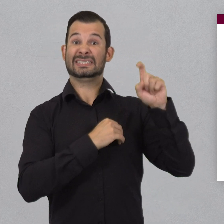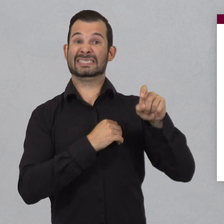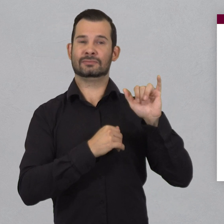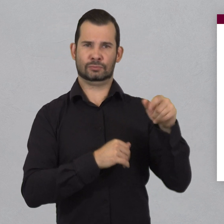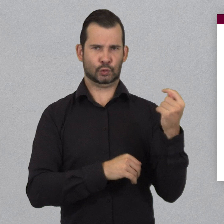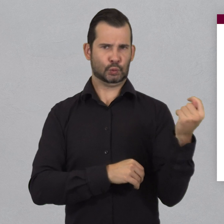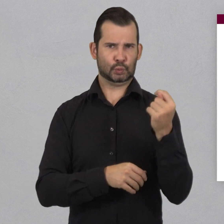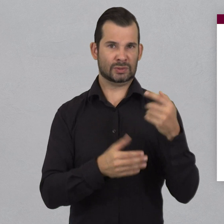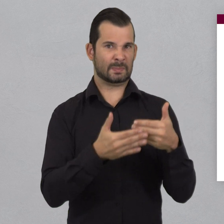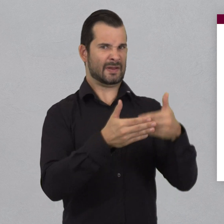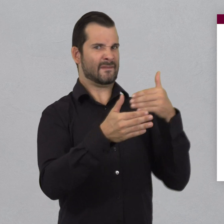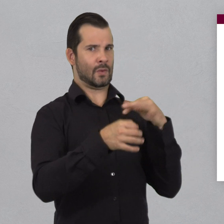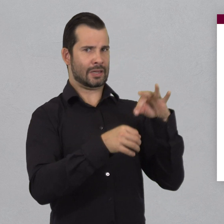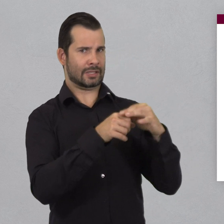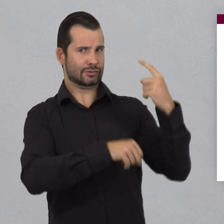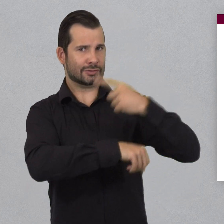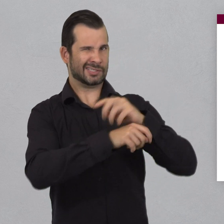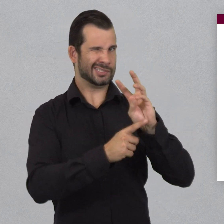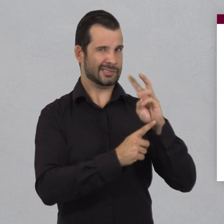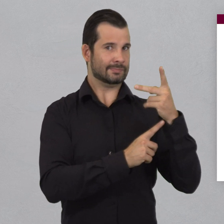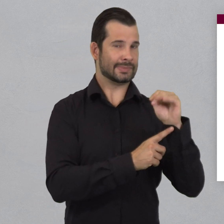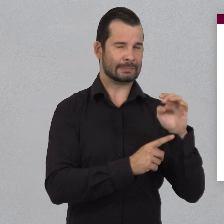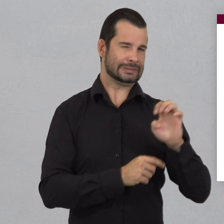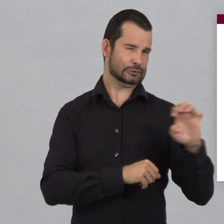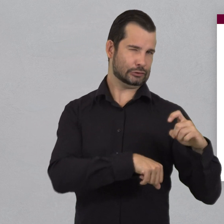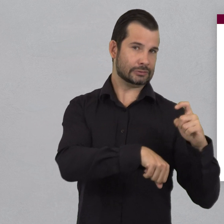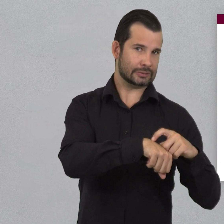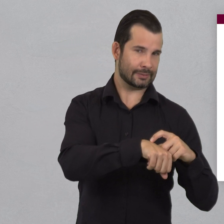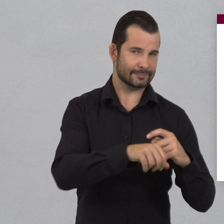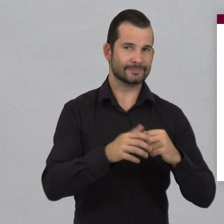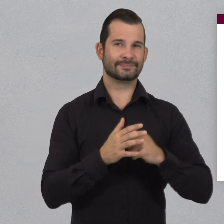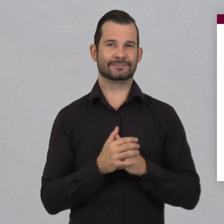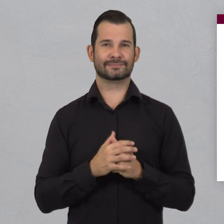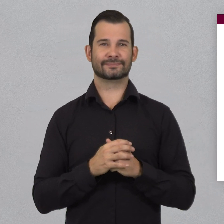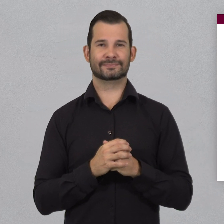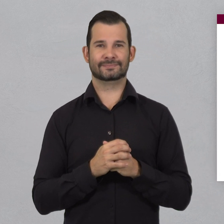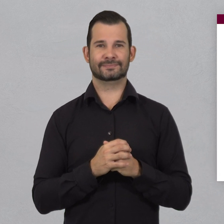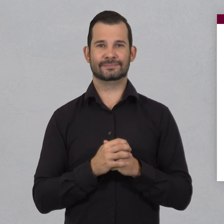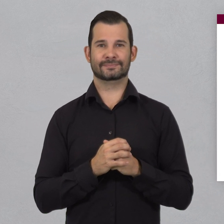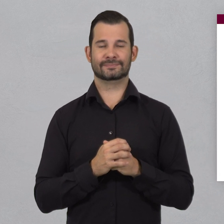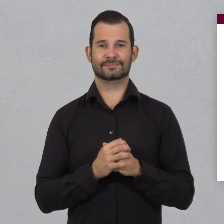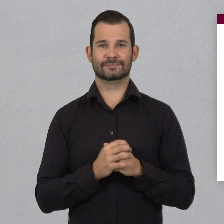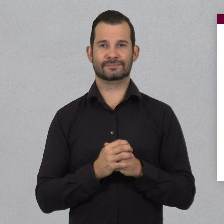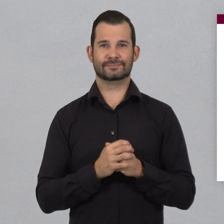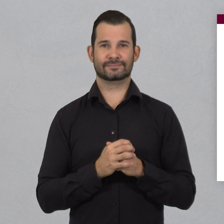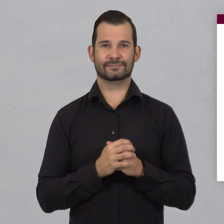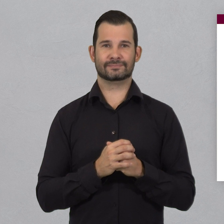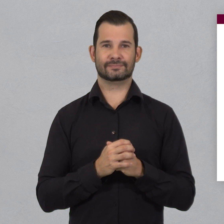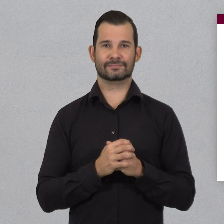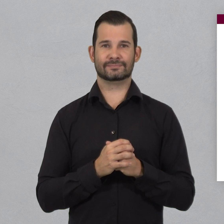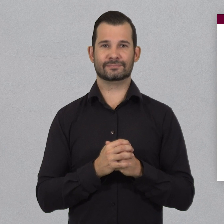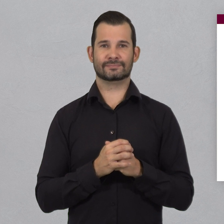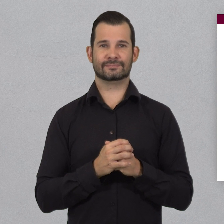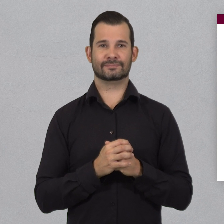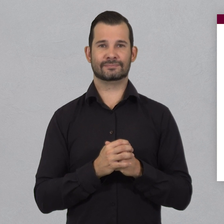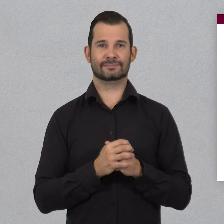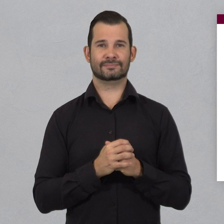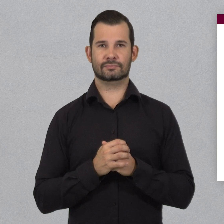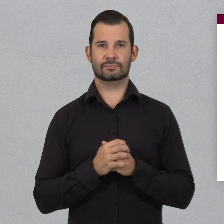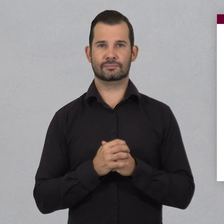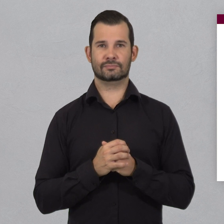accessibility needs is the Tuesday before election day, 6 p.m. (Eastern time).